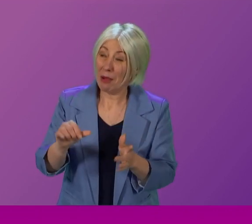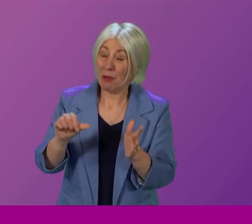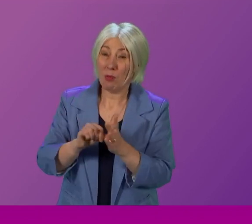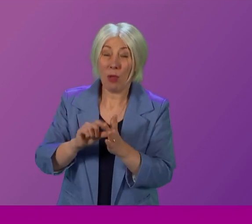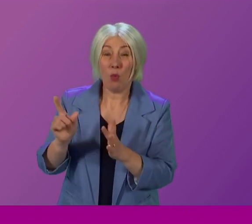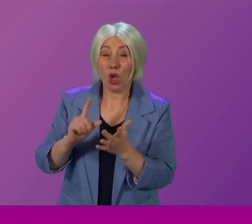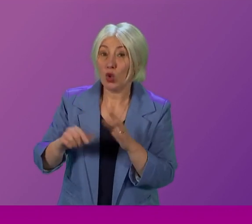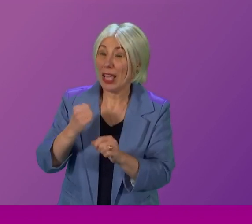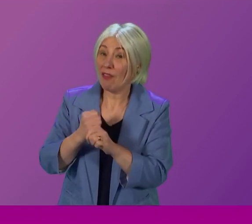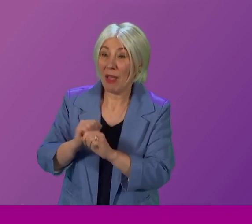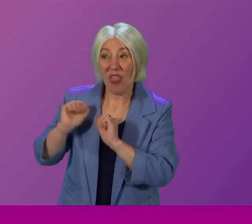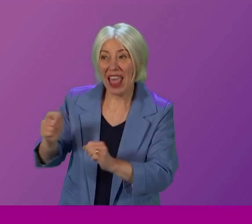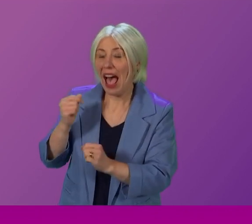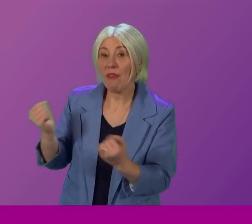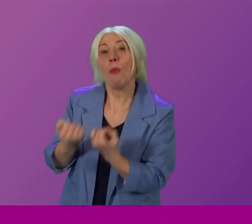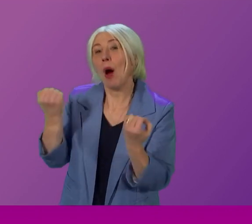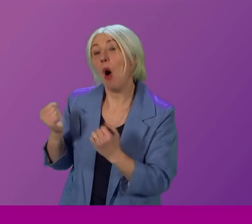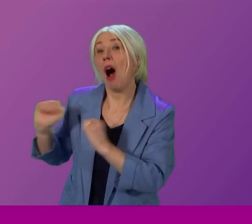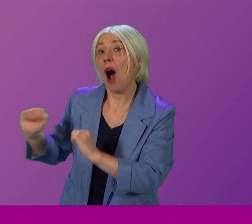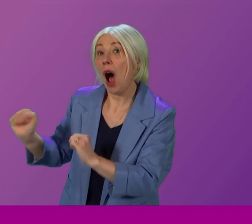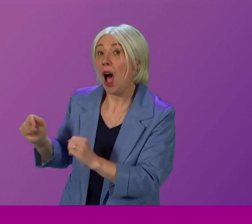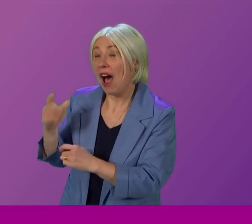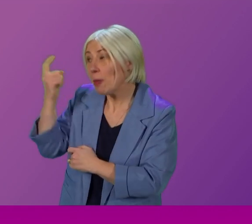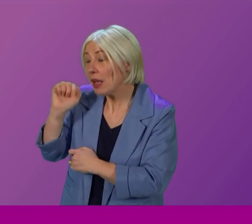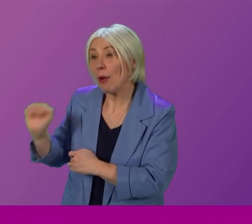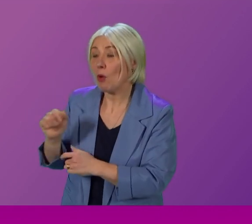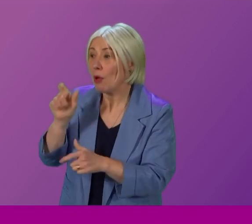must press it to use those levers in the interests of households and businesses across the country.